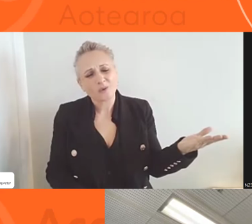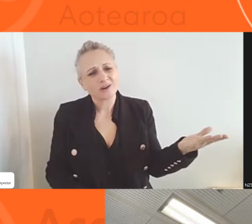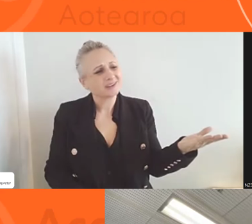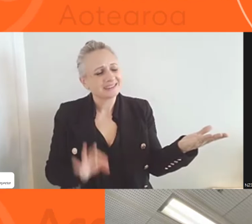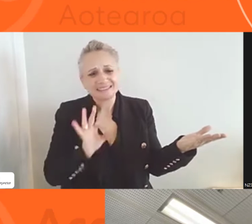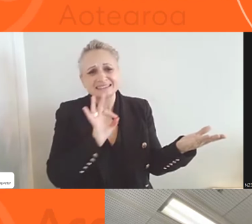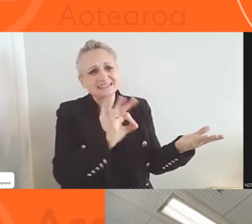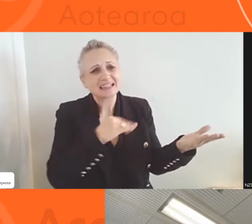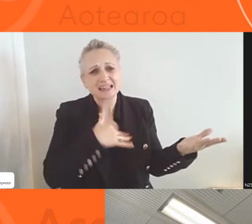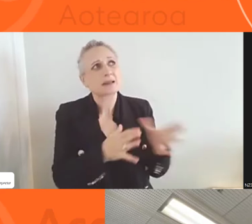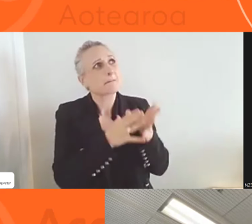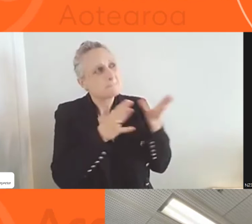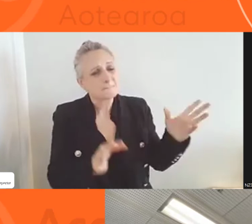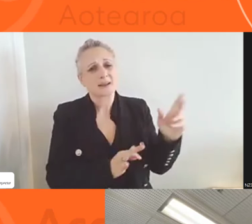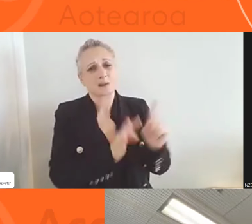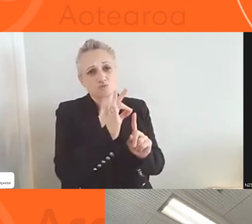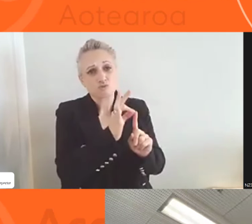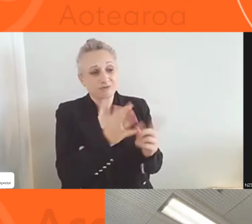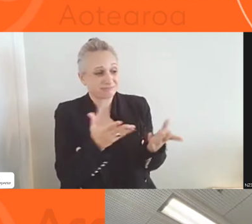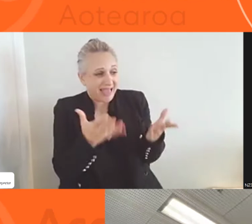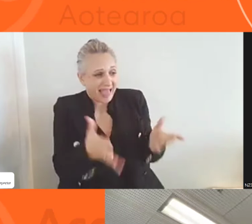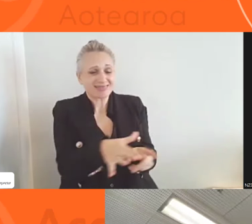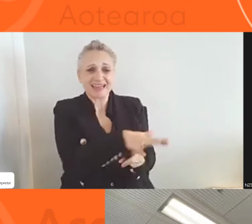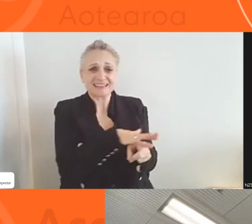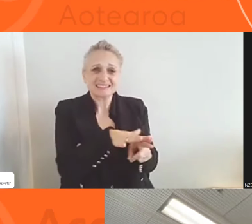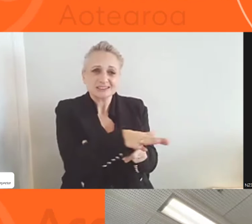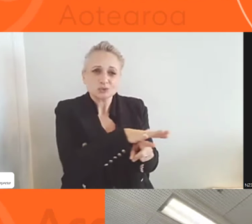we're sitting at, because we had the first disability strategy and